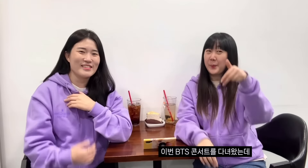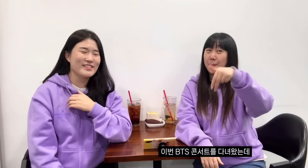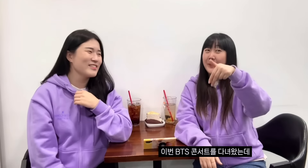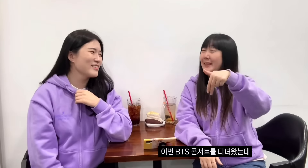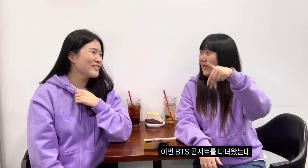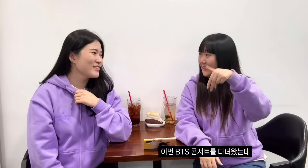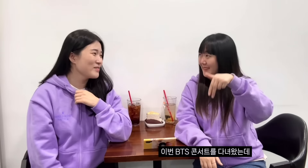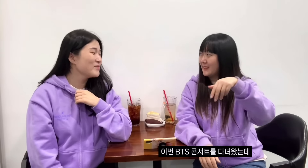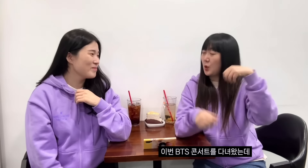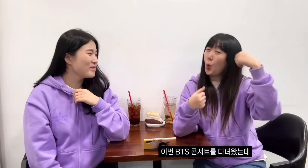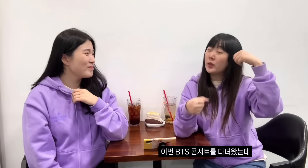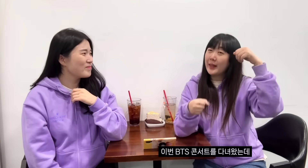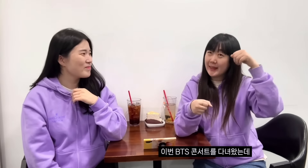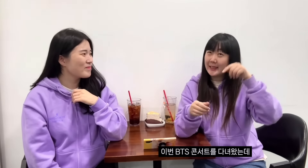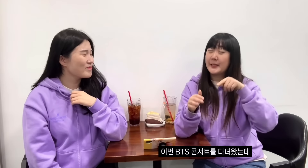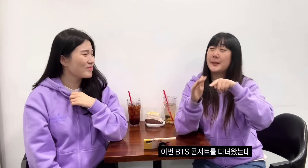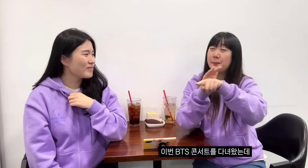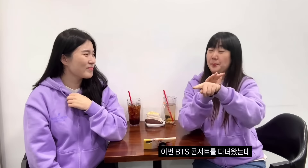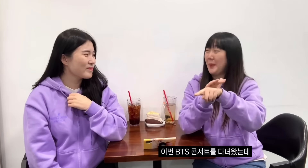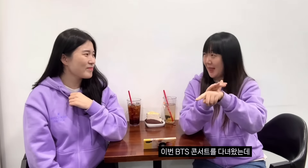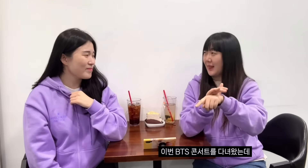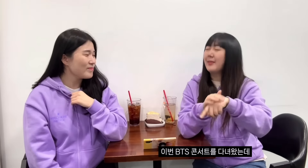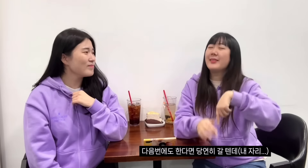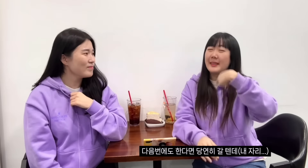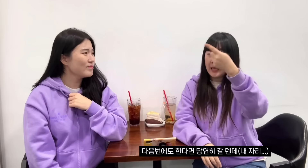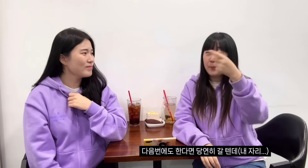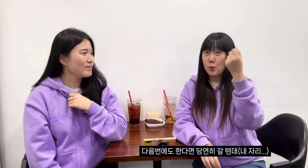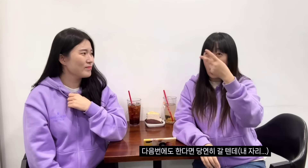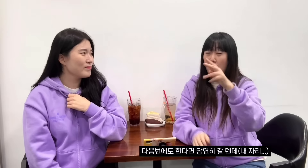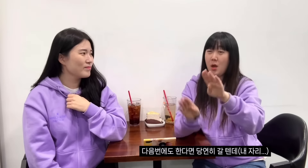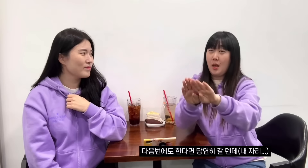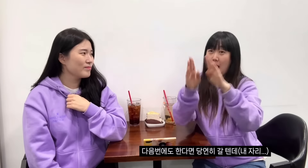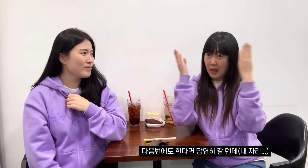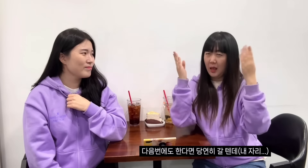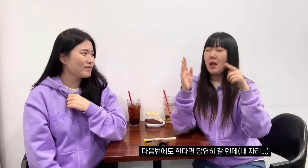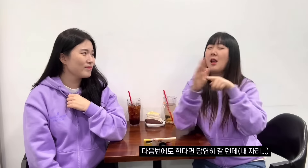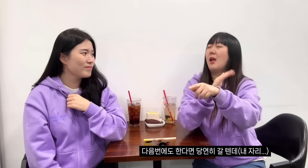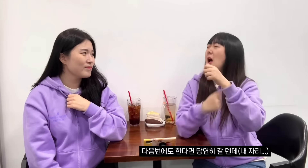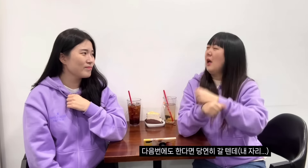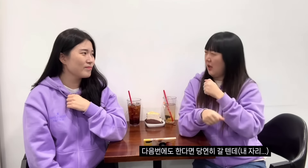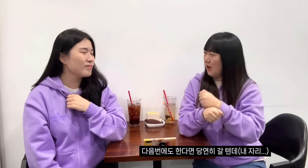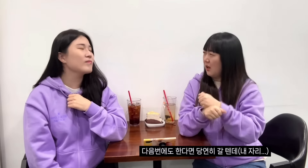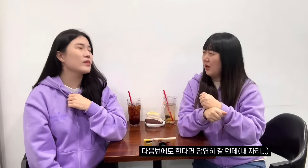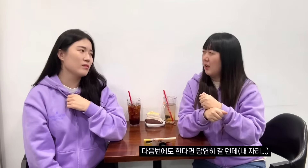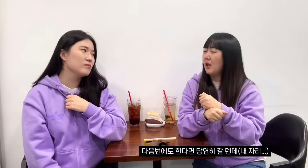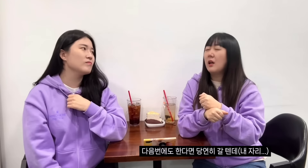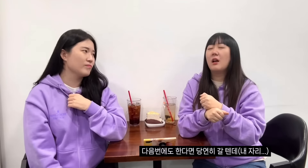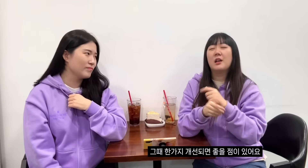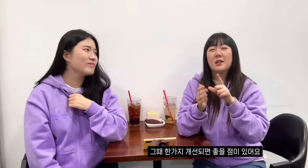I've been to this BTS concert, and if I do it next time, of course I'll go (my seat...)